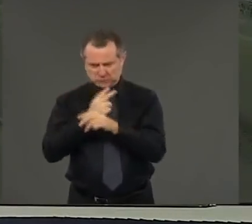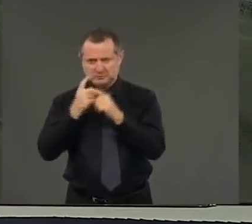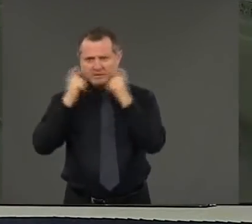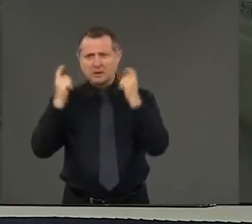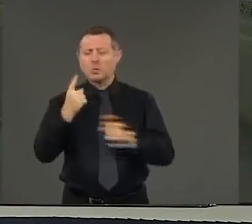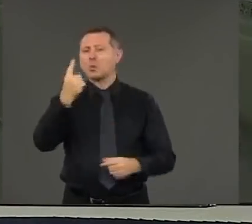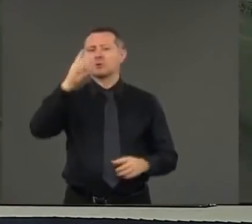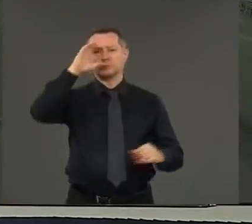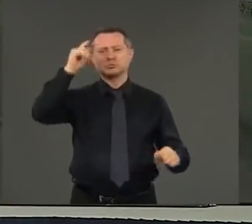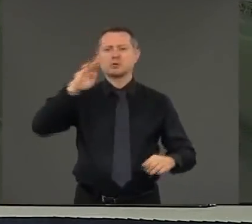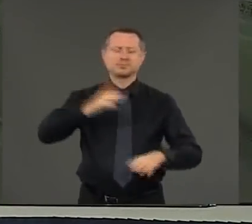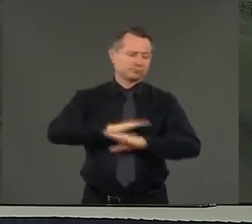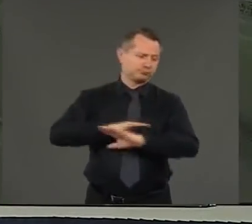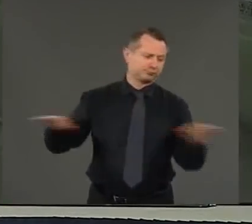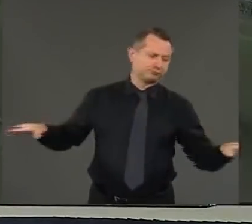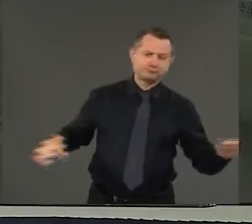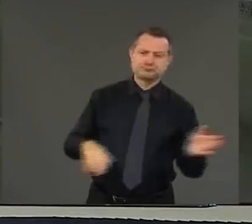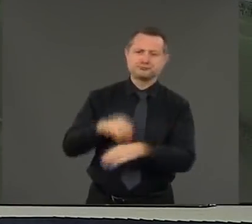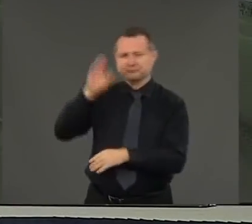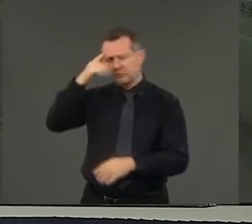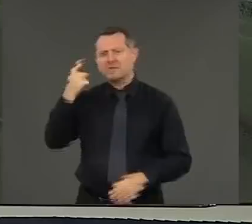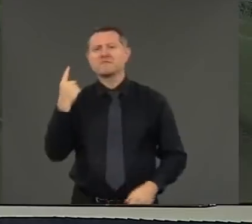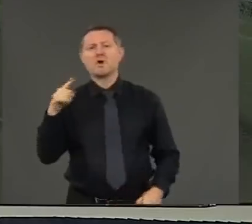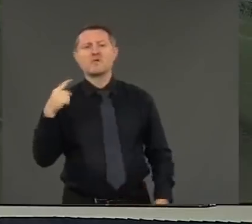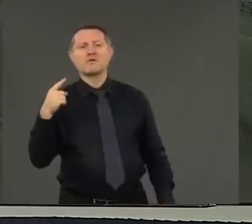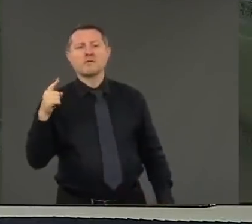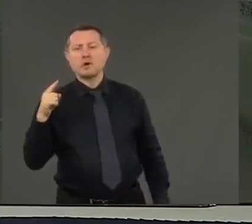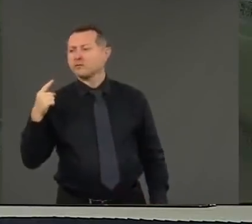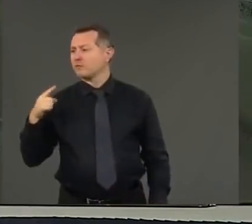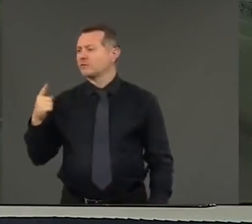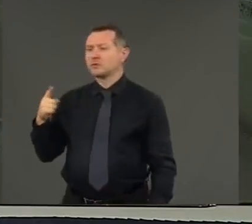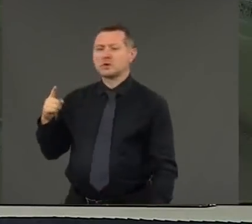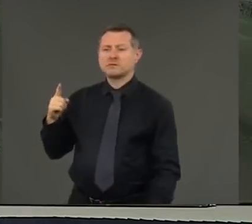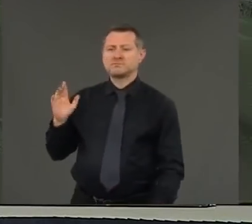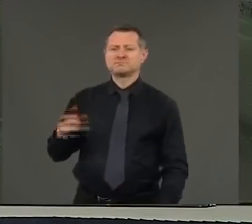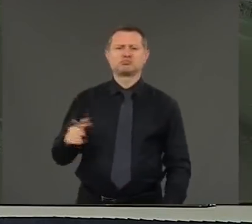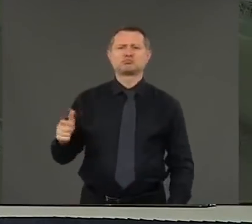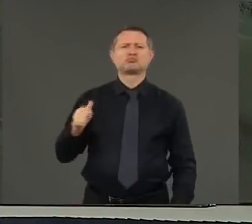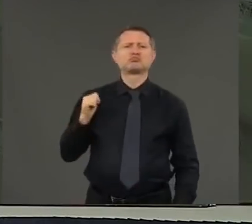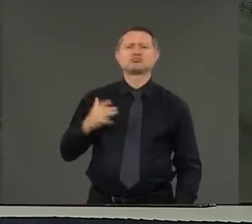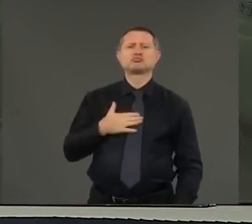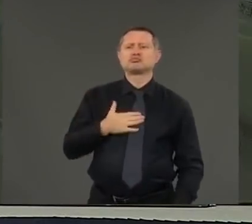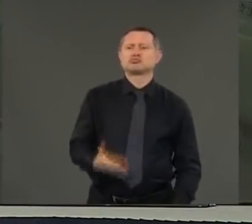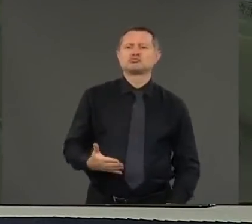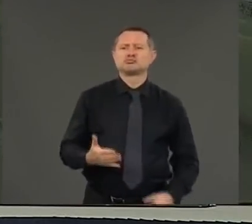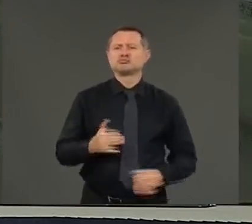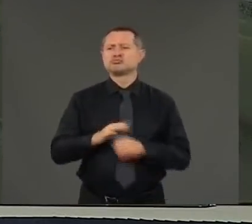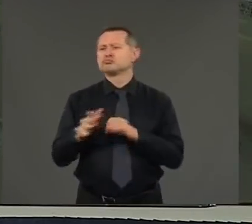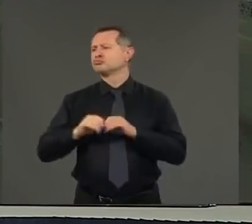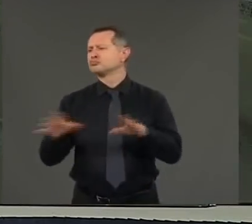MASK. ALL THE HEALTH OFFICIALS SAY WEAR THE MASK. HE WON'T WEAR A MASK BECAUSE HE